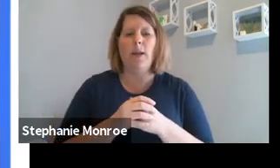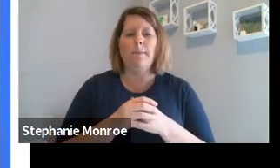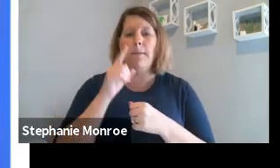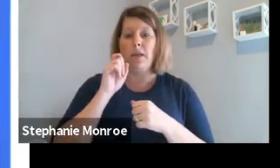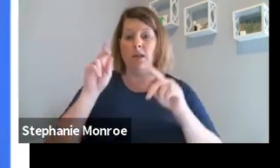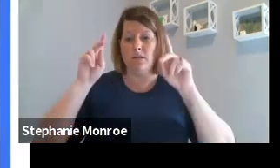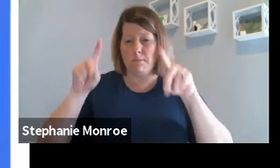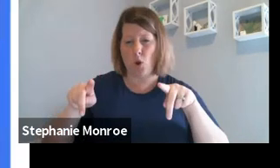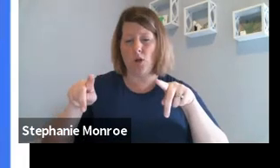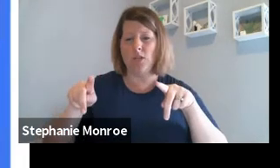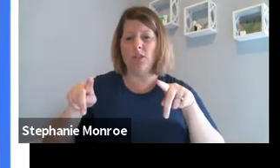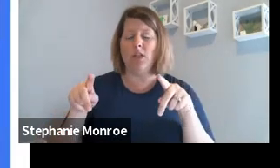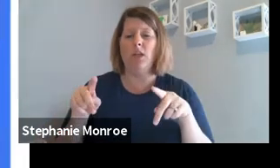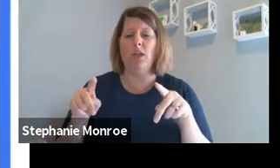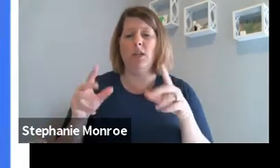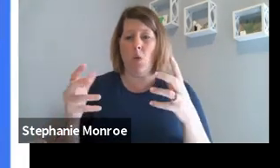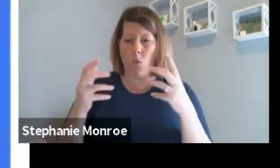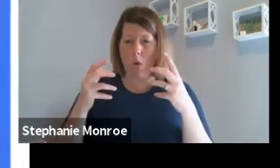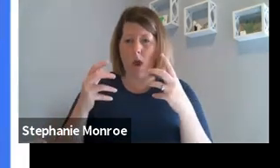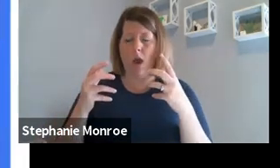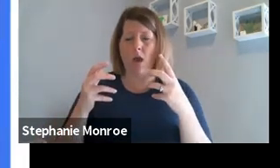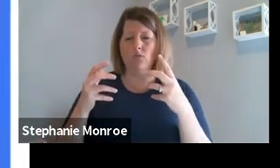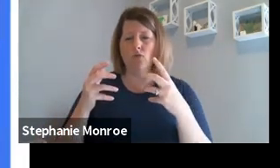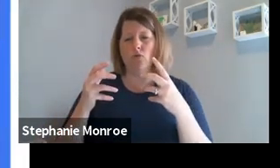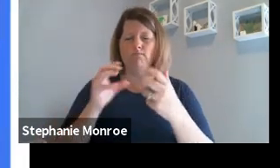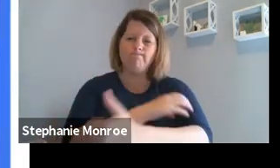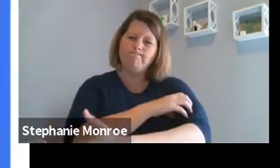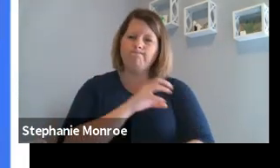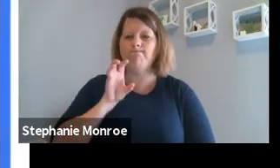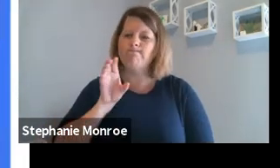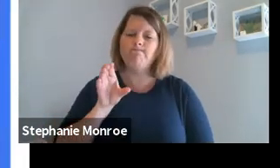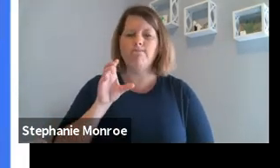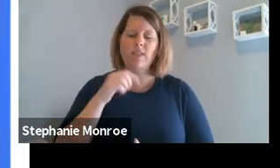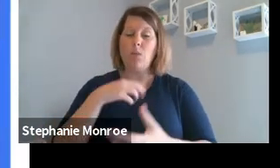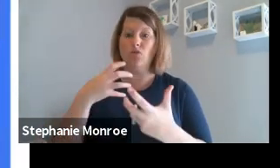they are wanting to exert power over over the victim.